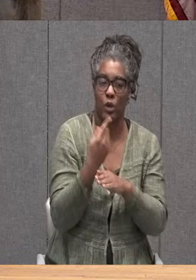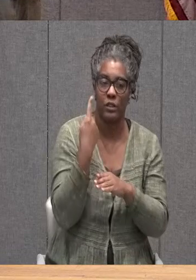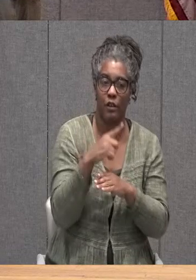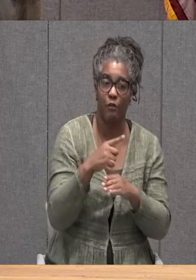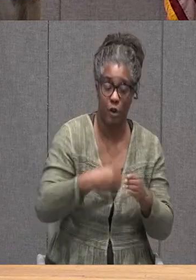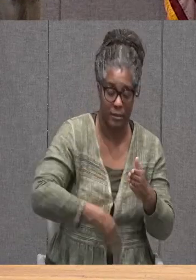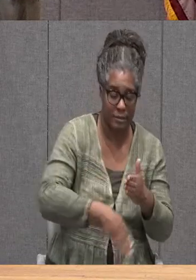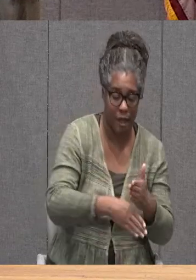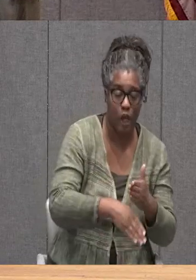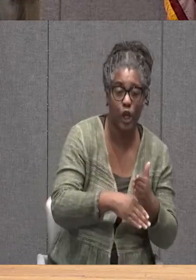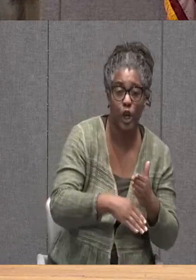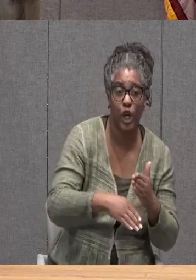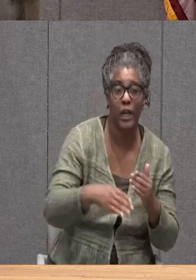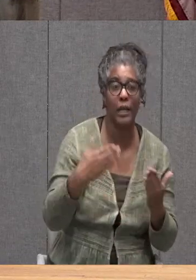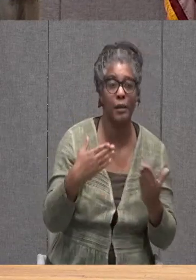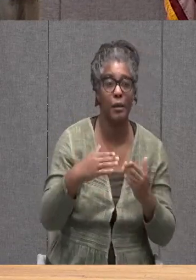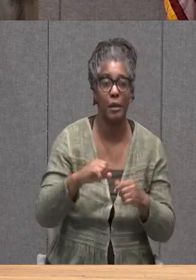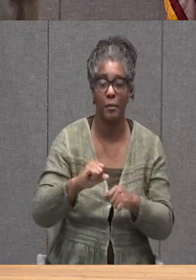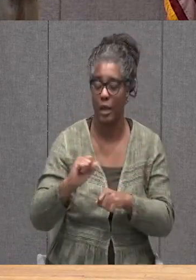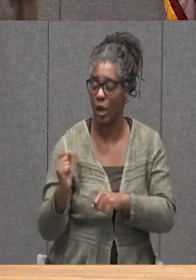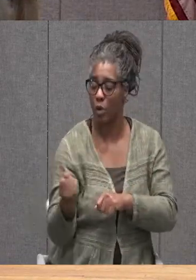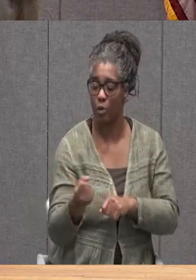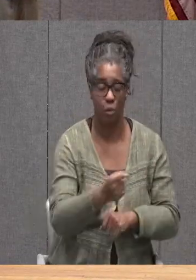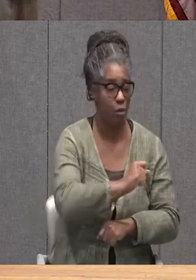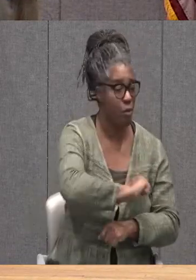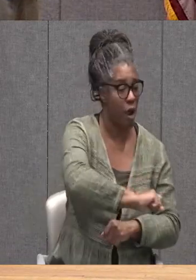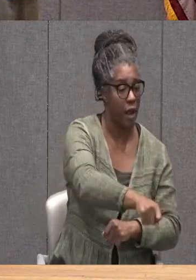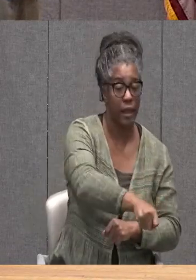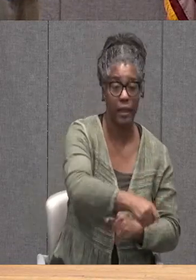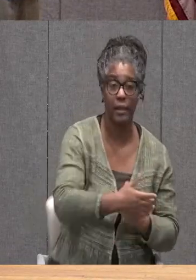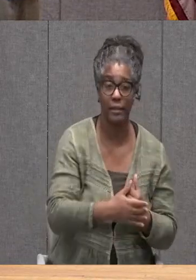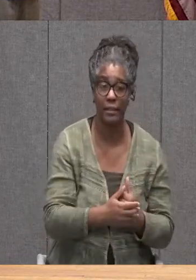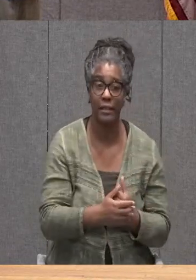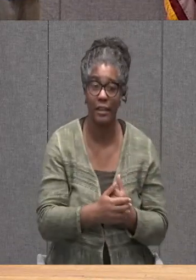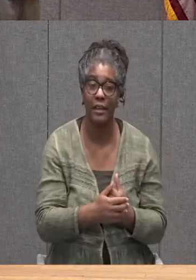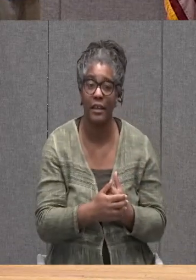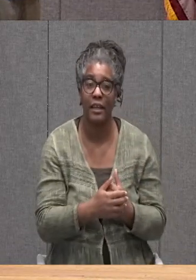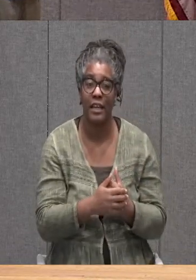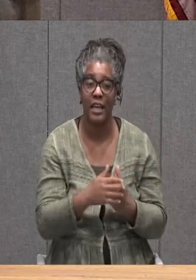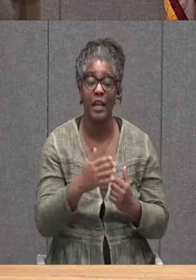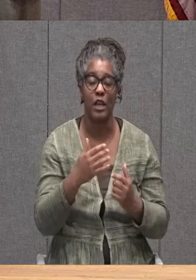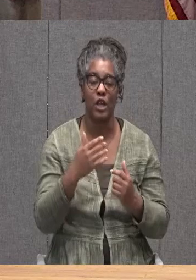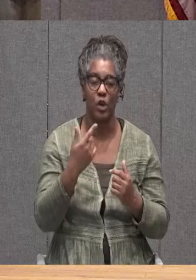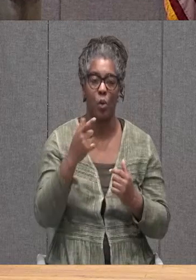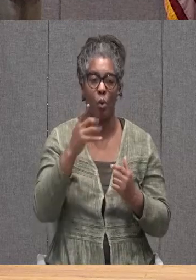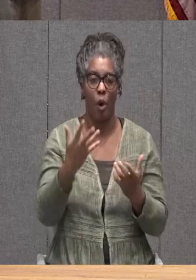so a lot of it has to do with our eye-hand coordination and getting ready. So if you want to get your bag, Mr Dunham,